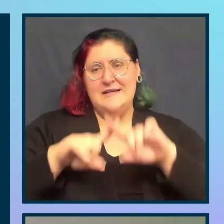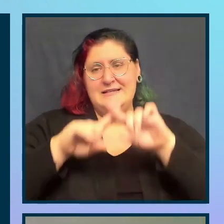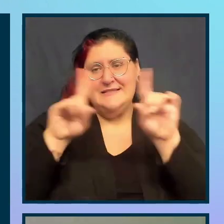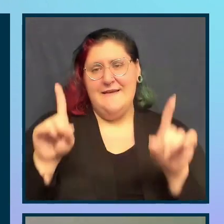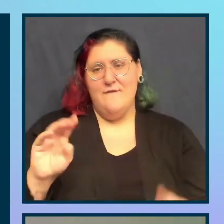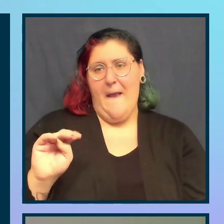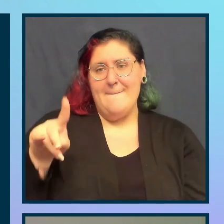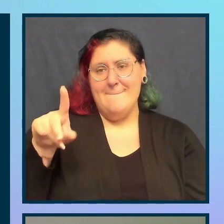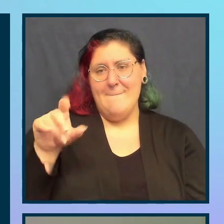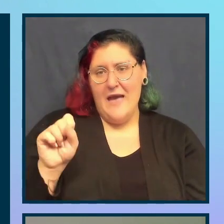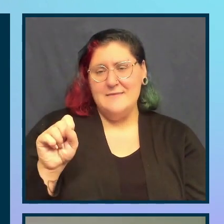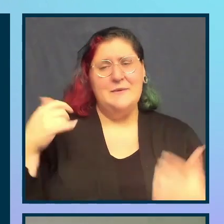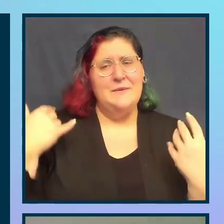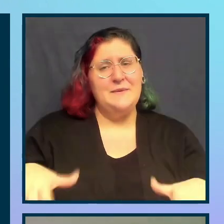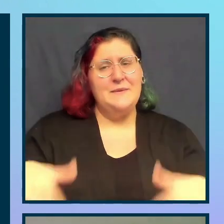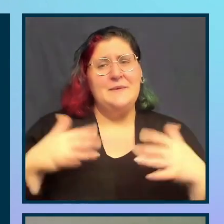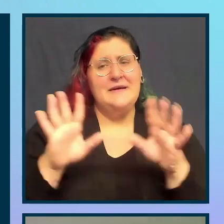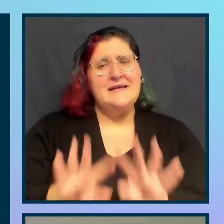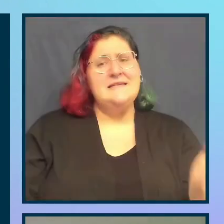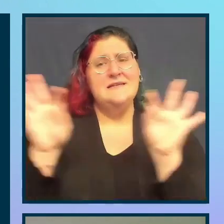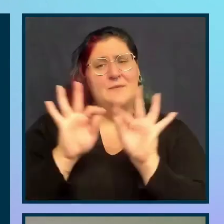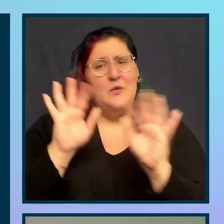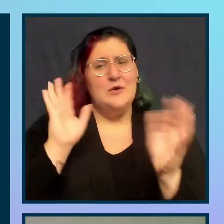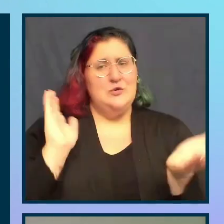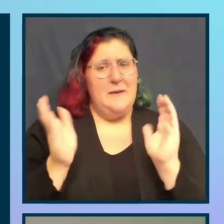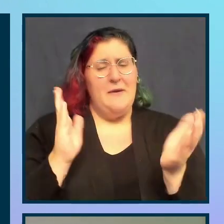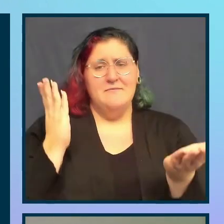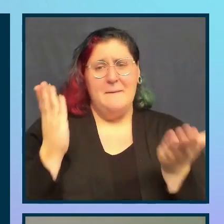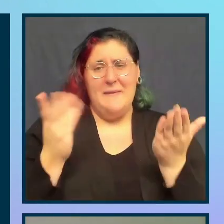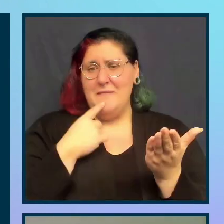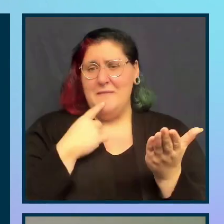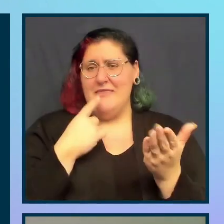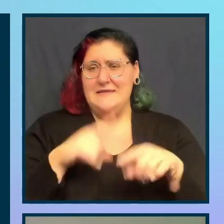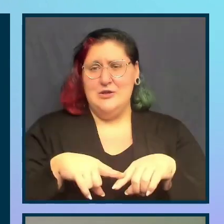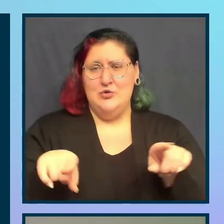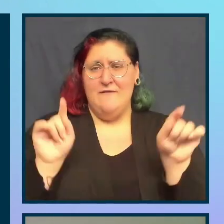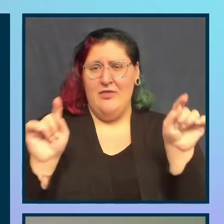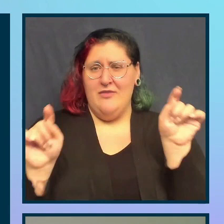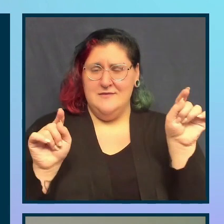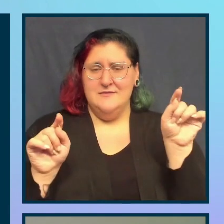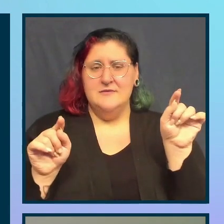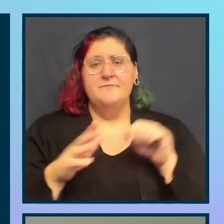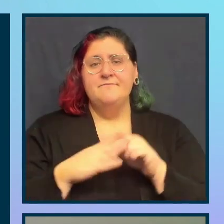because they might not say the same thing. For example, on screen, I have a screenshot of the ARIA practices guide example